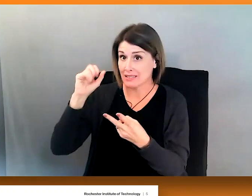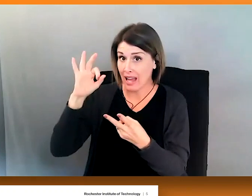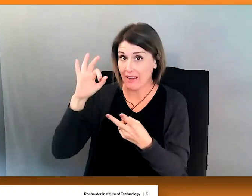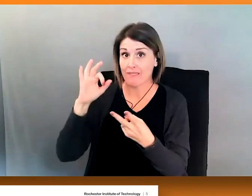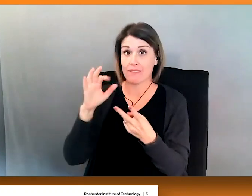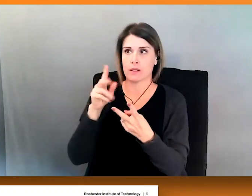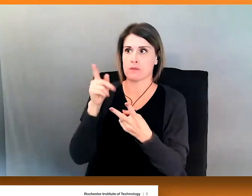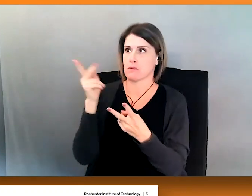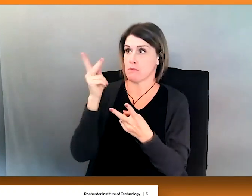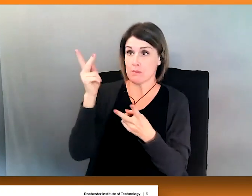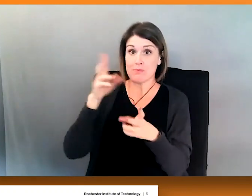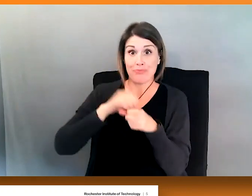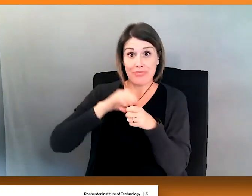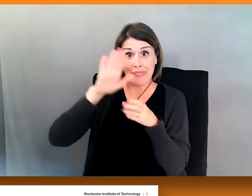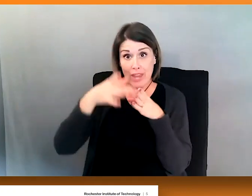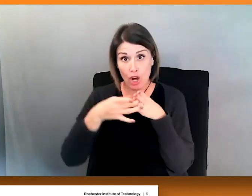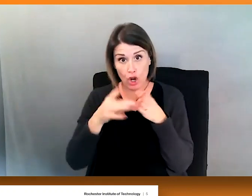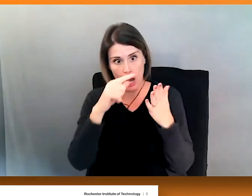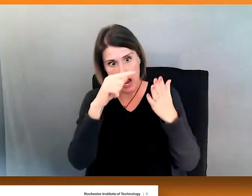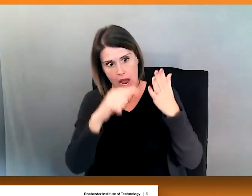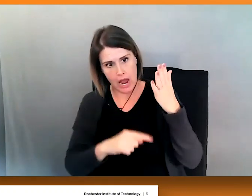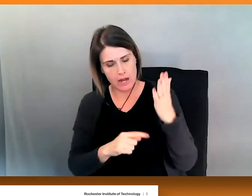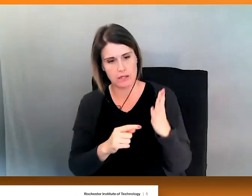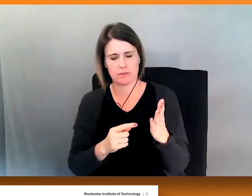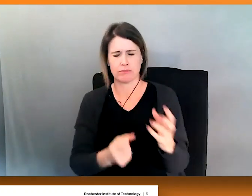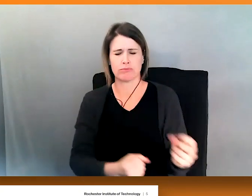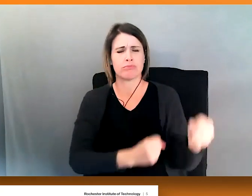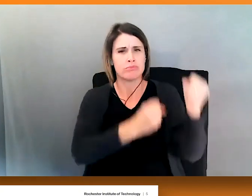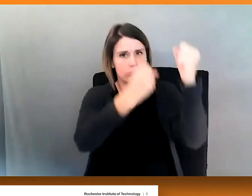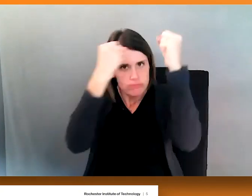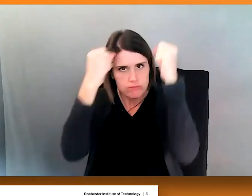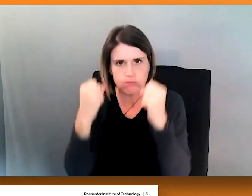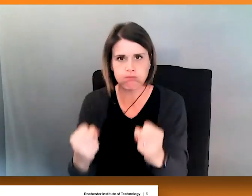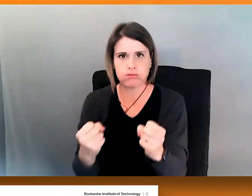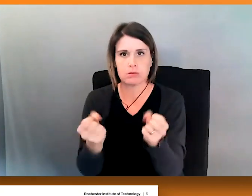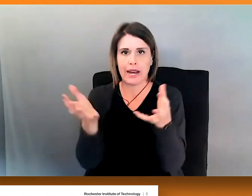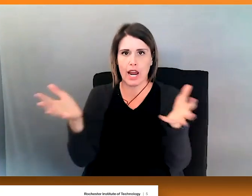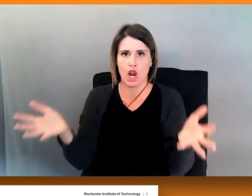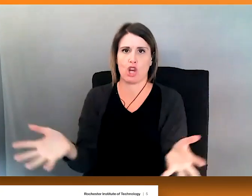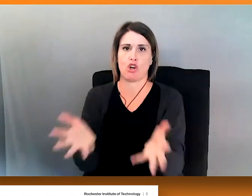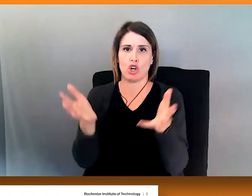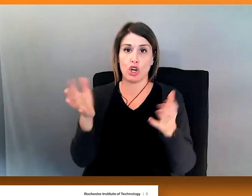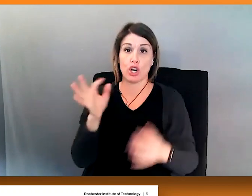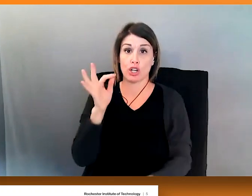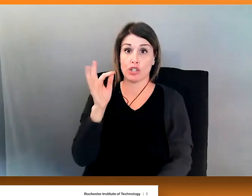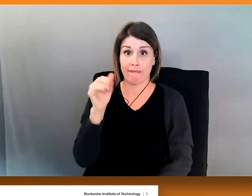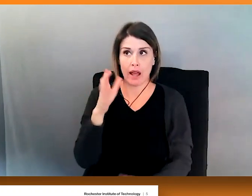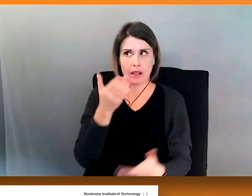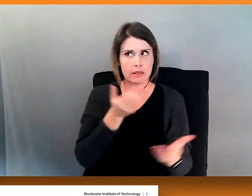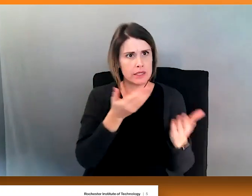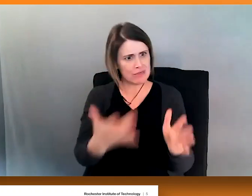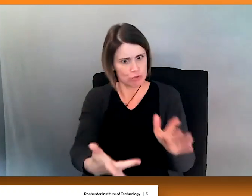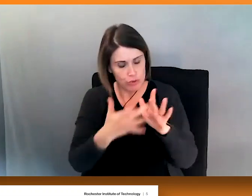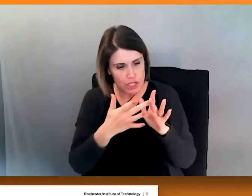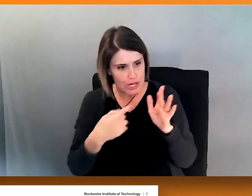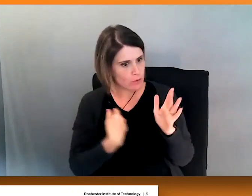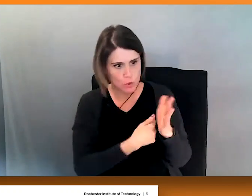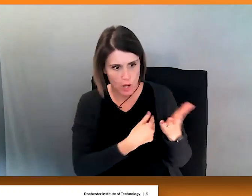Even in their guide, they strongly encourage faculty to reach out to them.